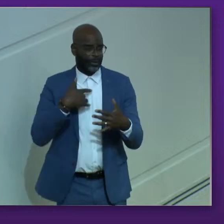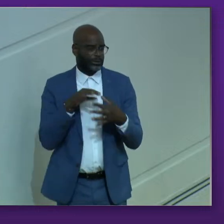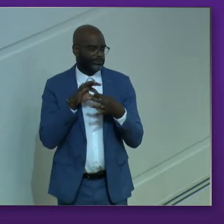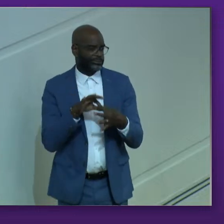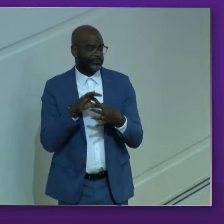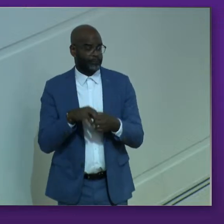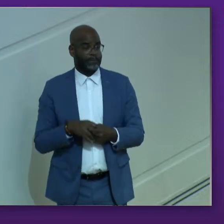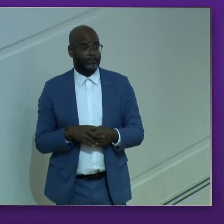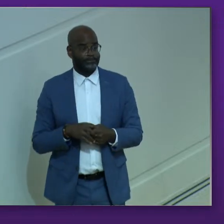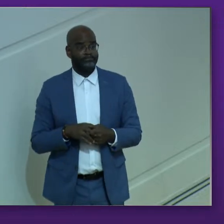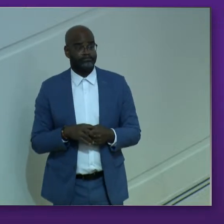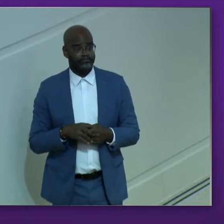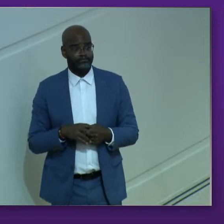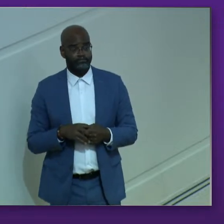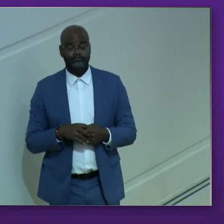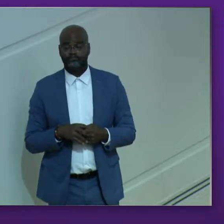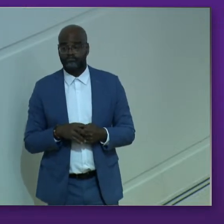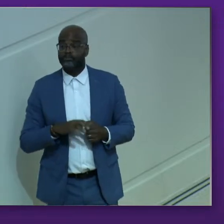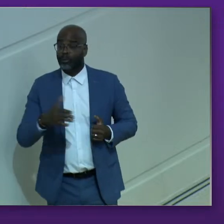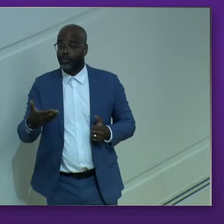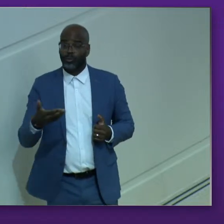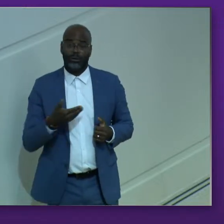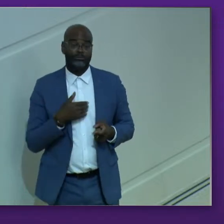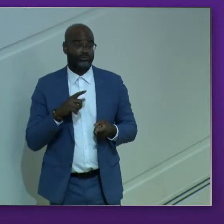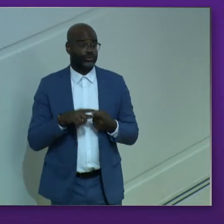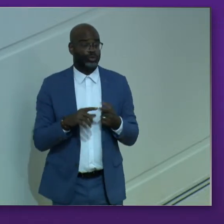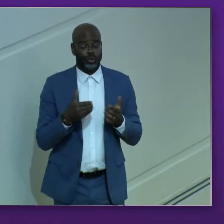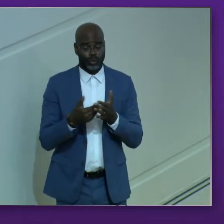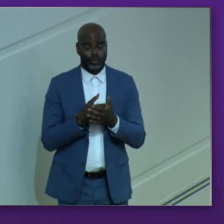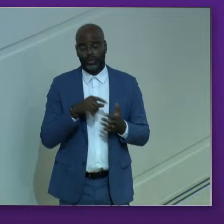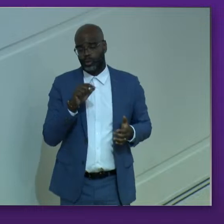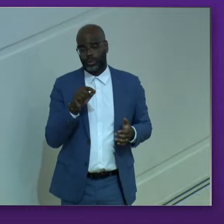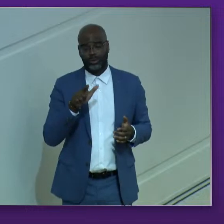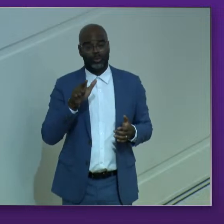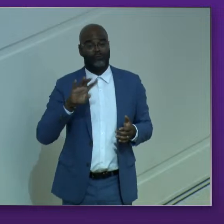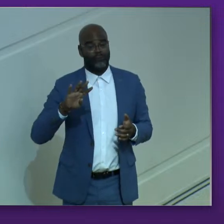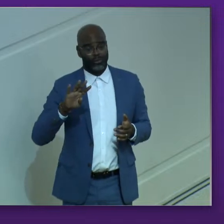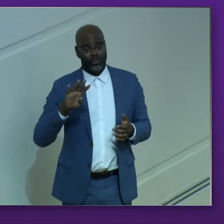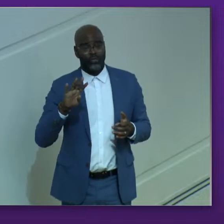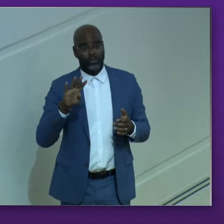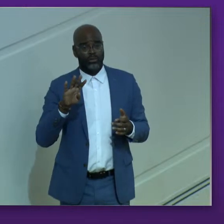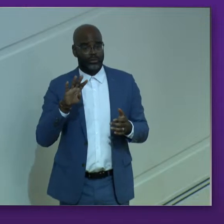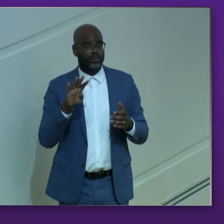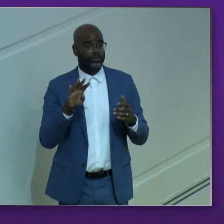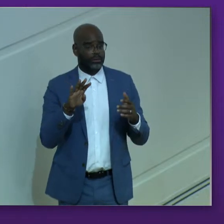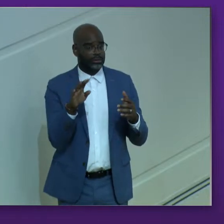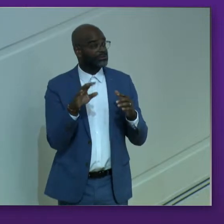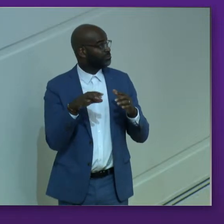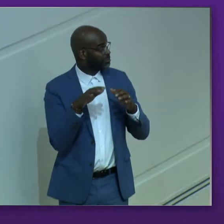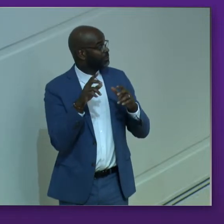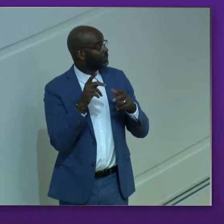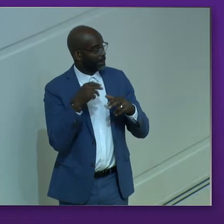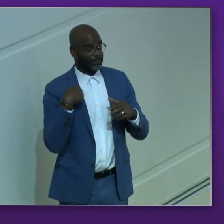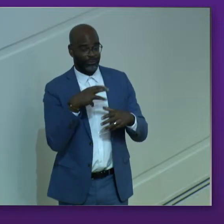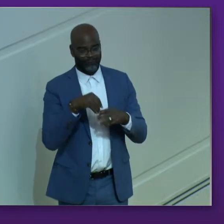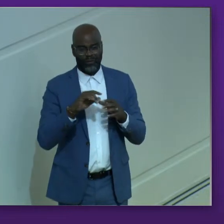THE 13 COUNCILS WORKED VERY HARD TO INCORPORATE THIS TEAM AND A SENSE OF BELONGING FOR